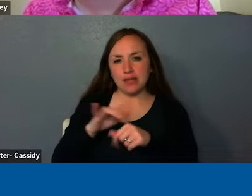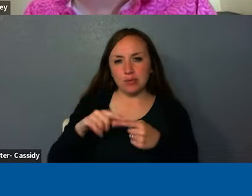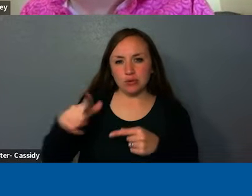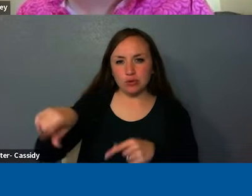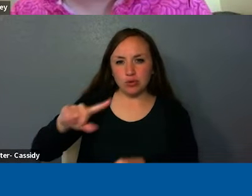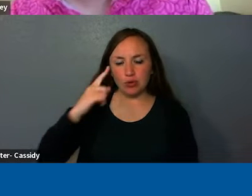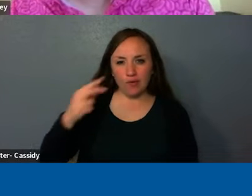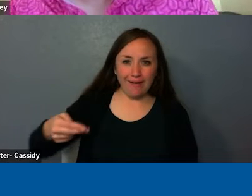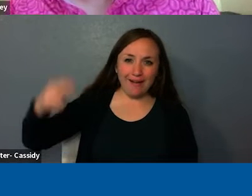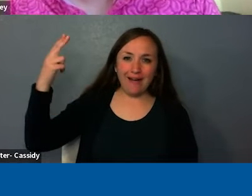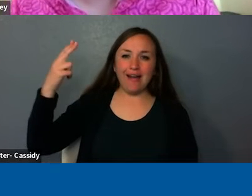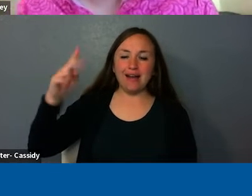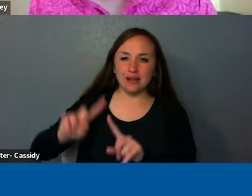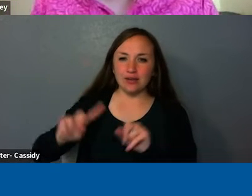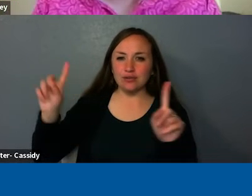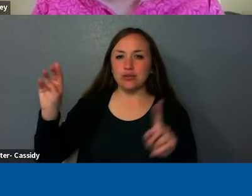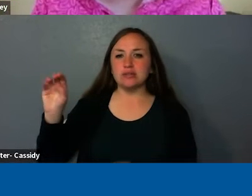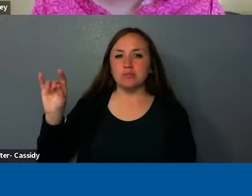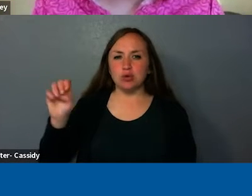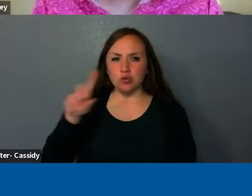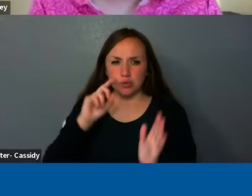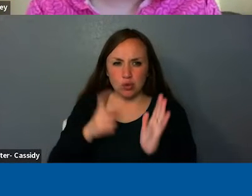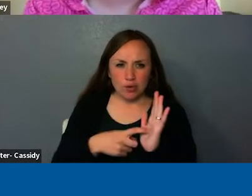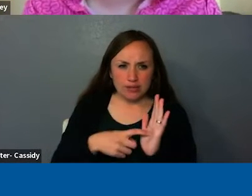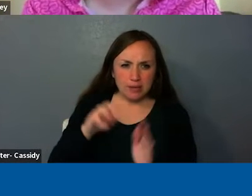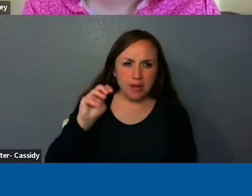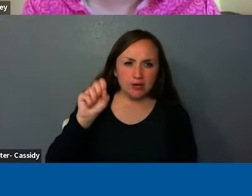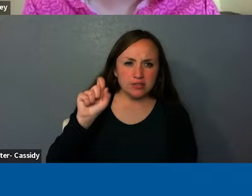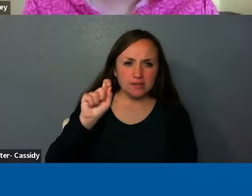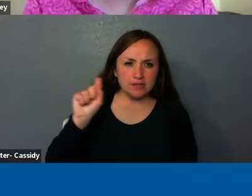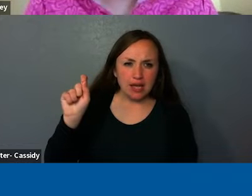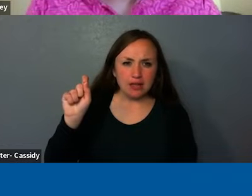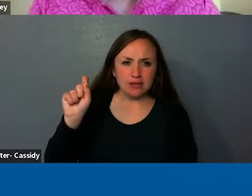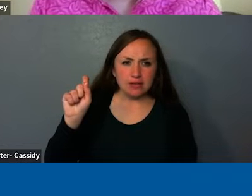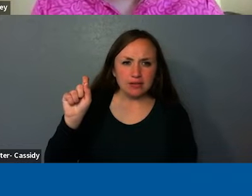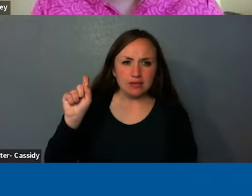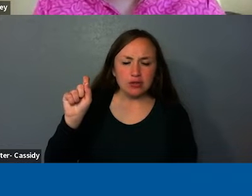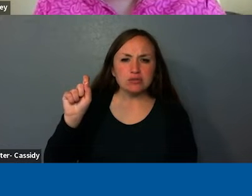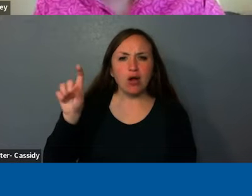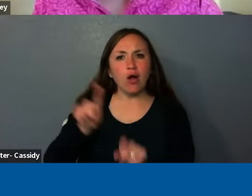and you'll note the Microsoft-MS vendor prefix. There are media queries for white on black,